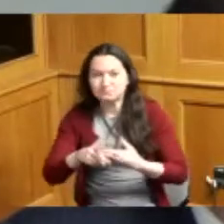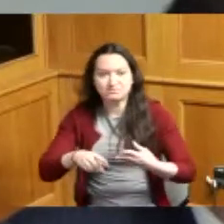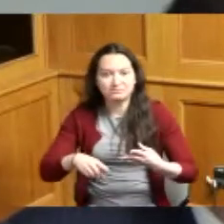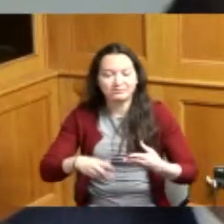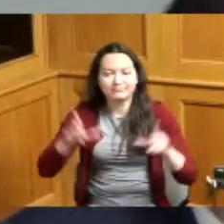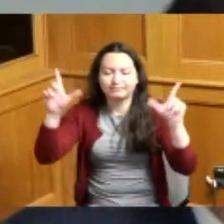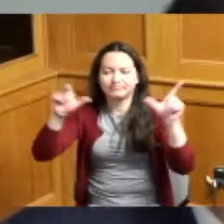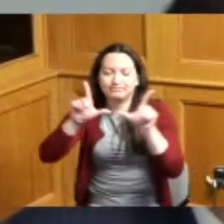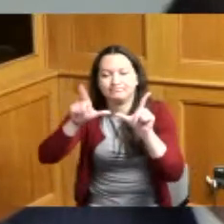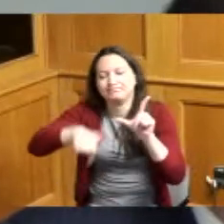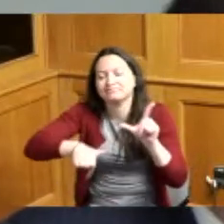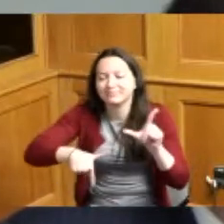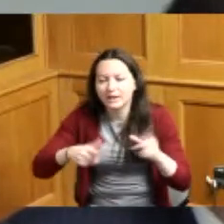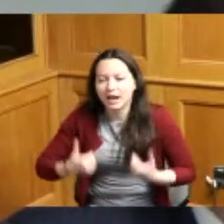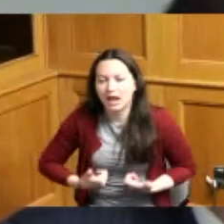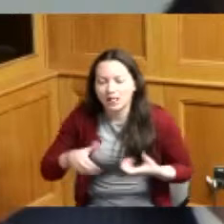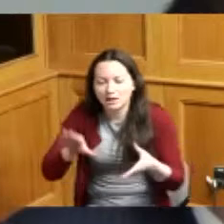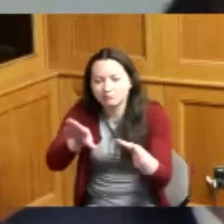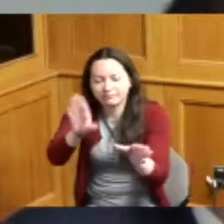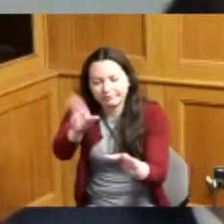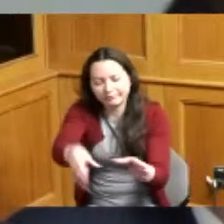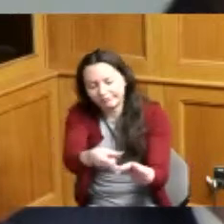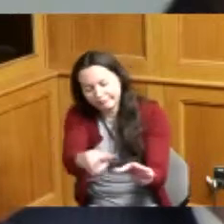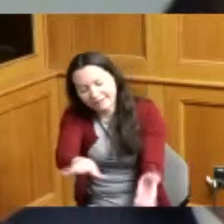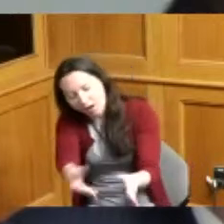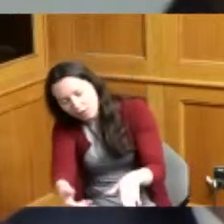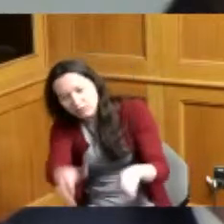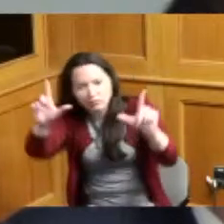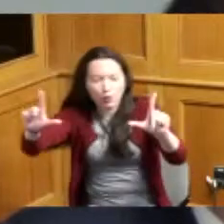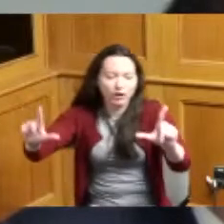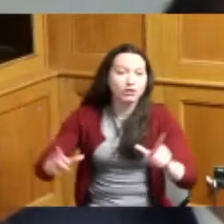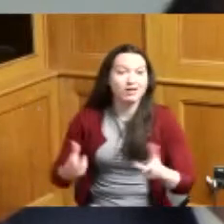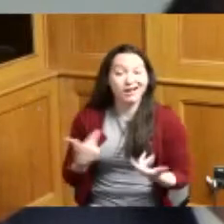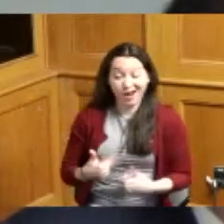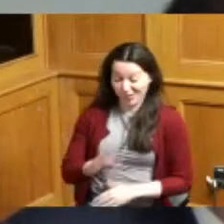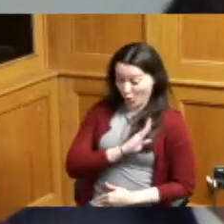so what I was communicating to the board and I think this goes back to communications from much